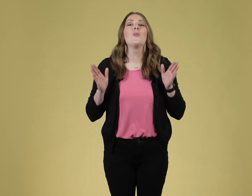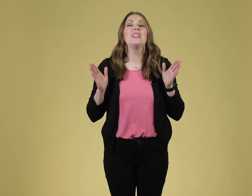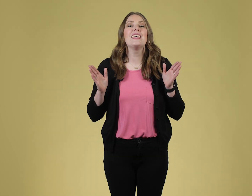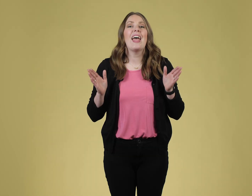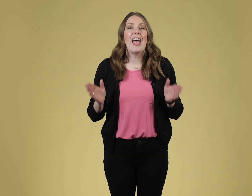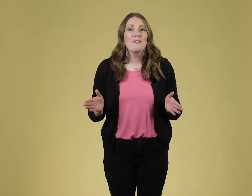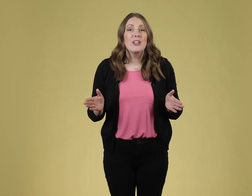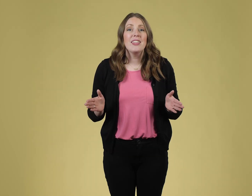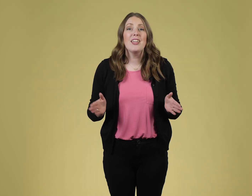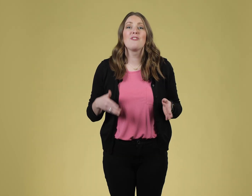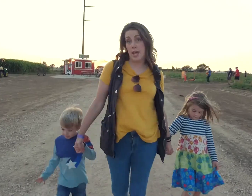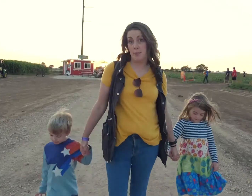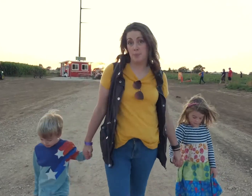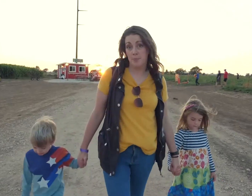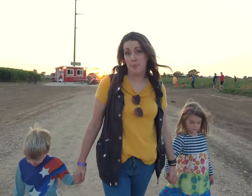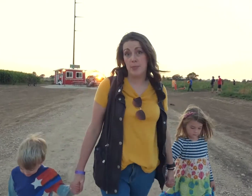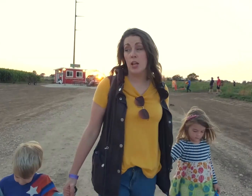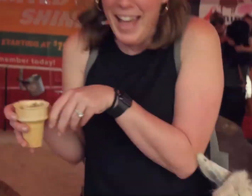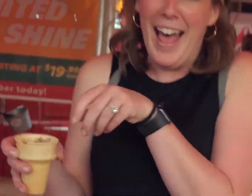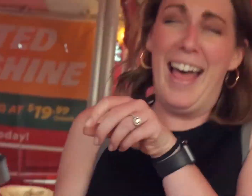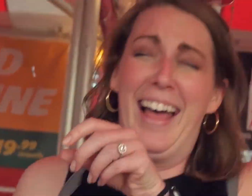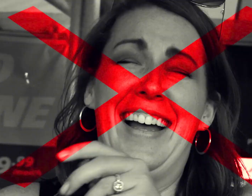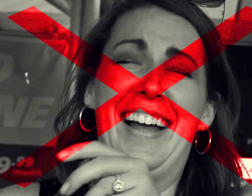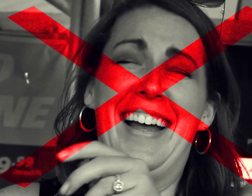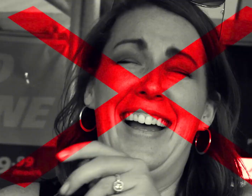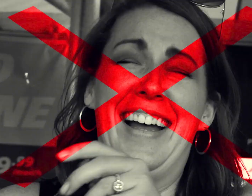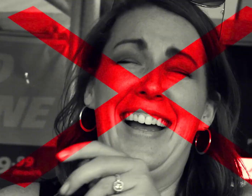We did everything from vlogging, challenge videos,